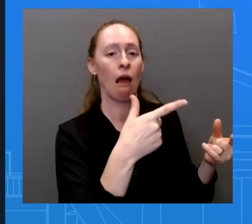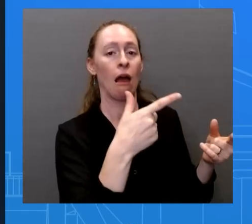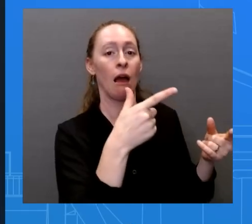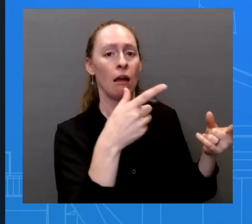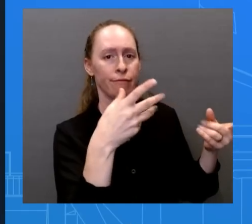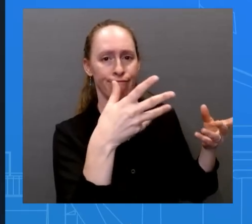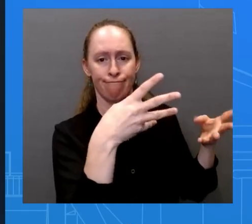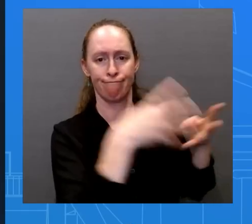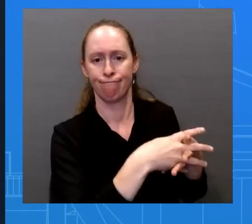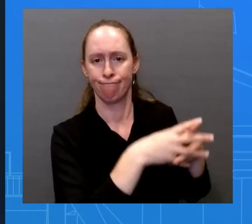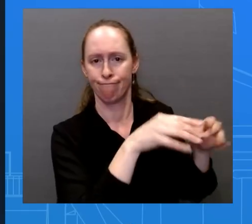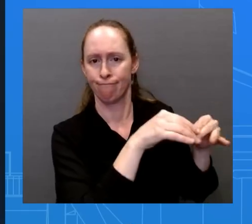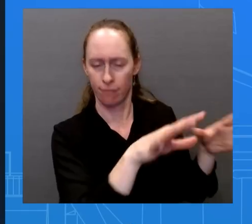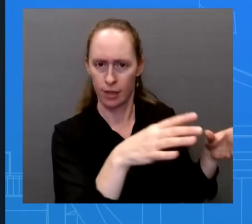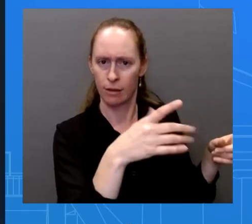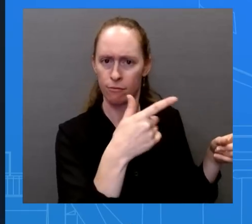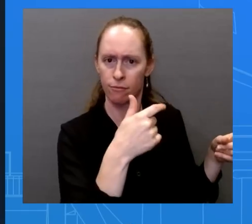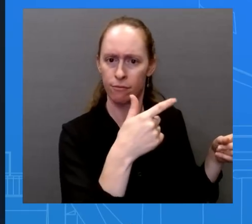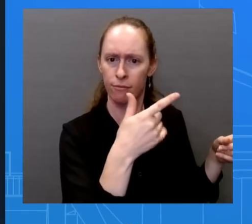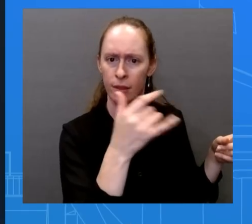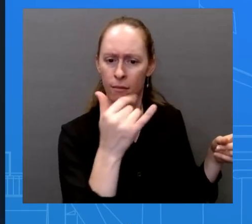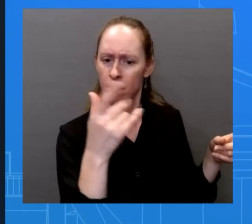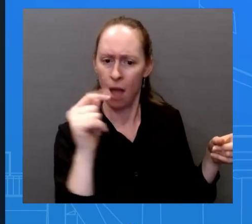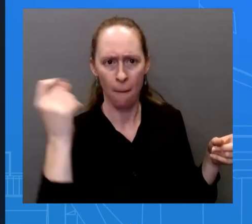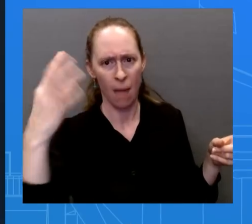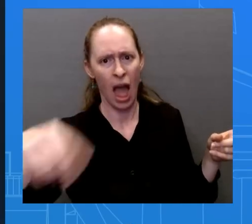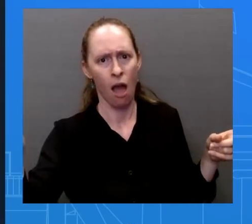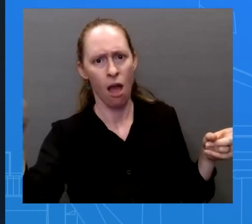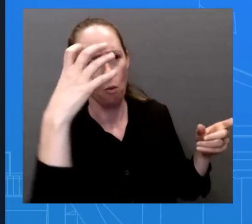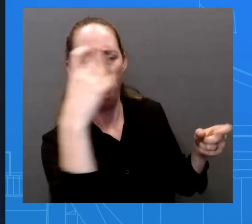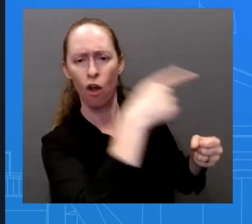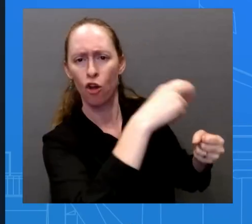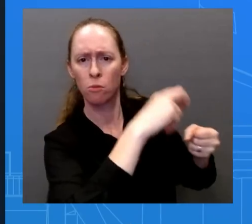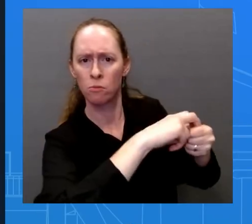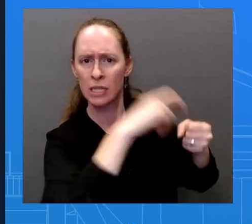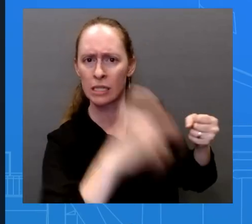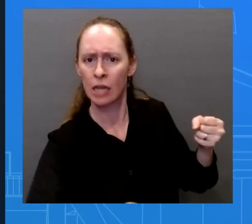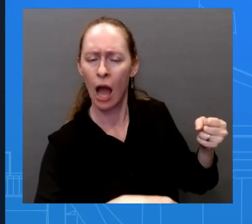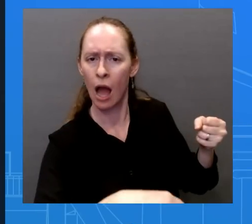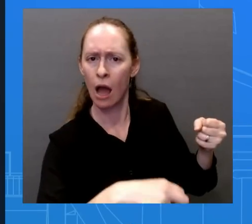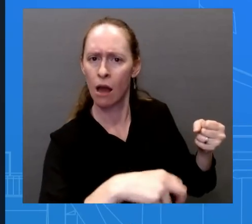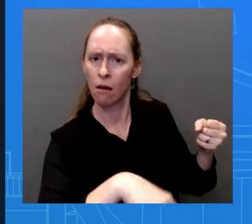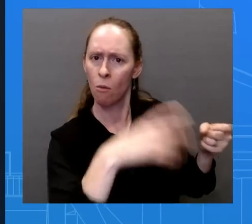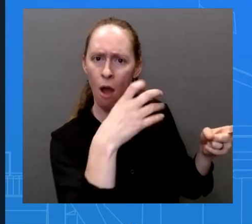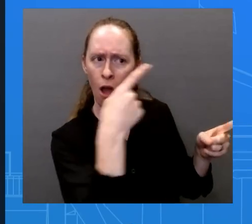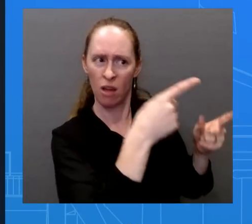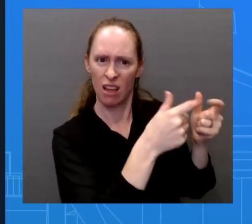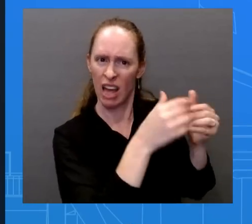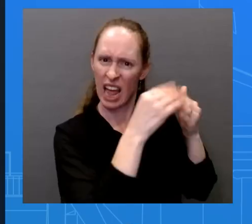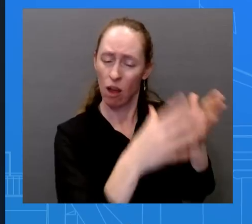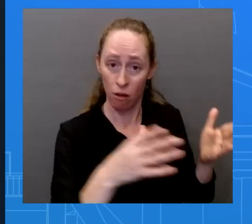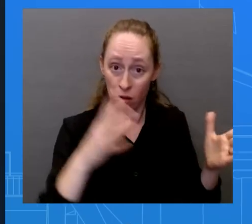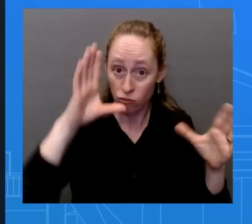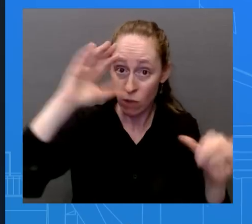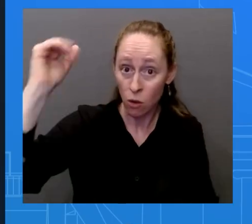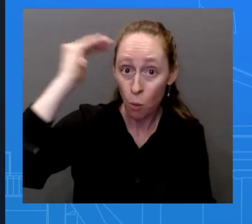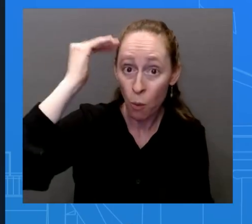I spoke to him about it yesterday. Look, the President is glad to see that one of the participants in that conversation has resigned,